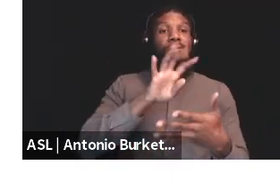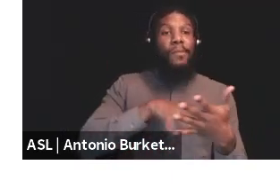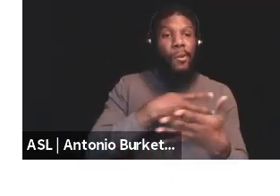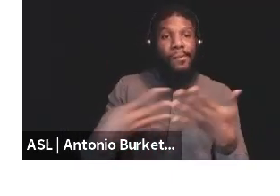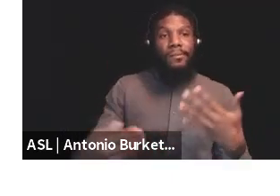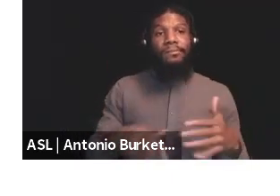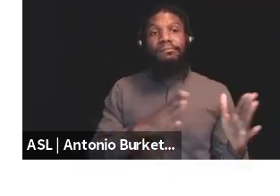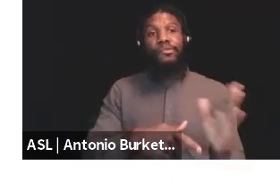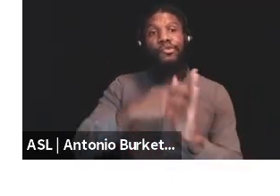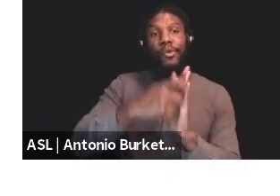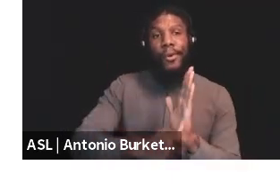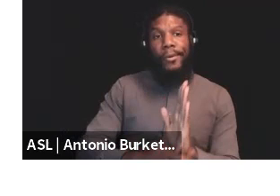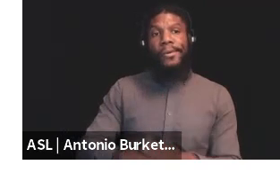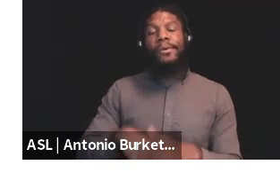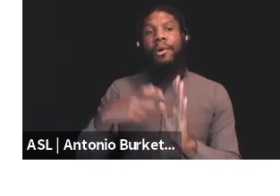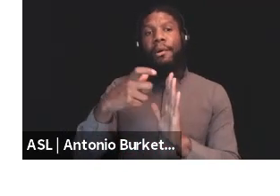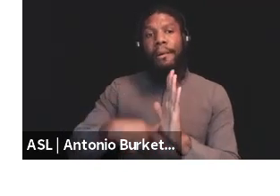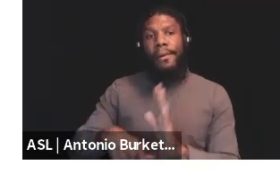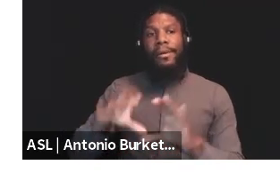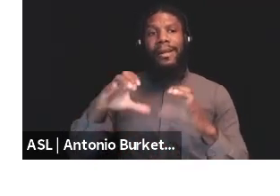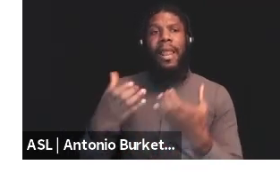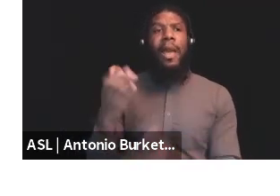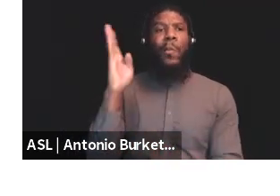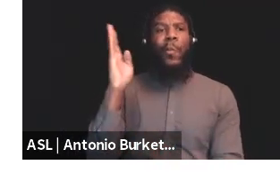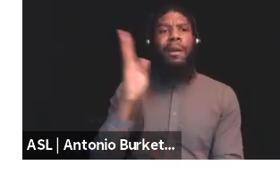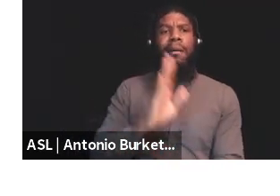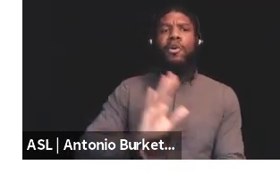class presentations, what types of documents our students bringing into the Center?